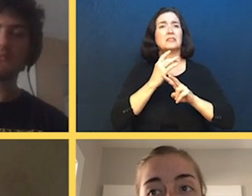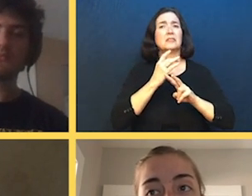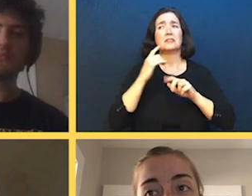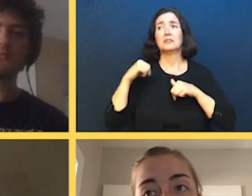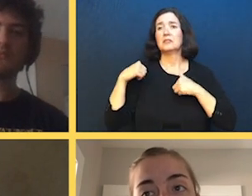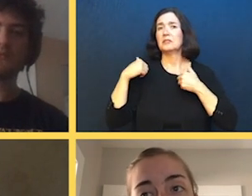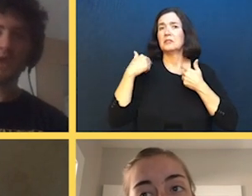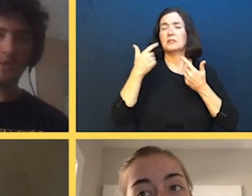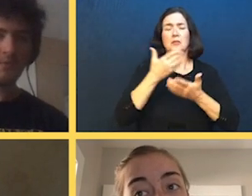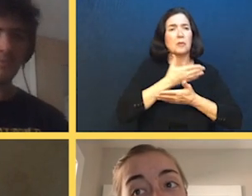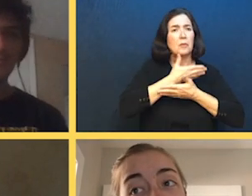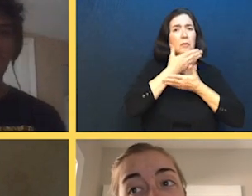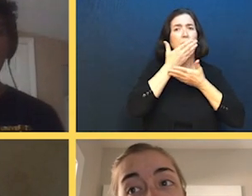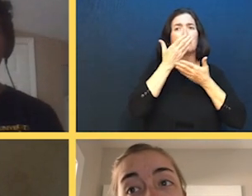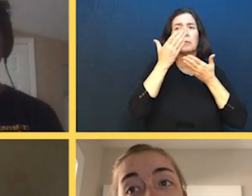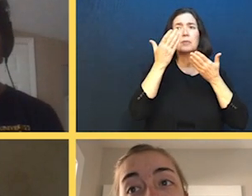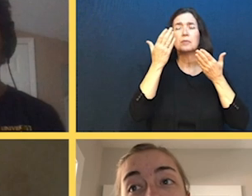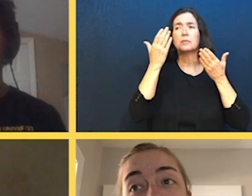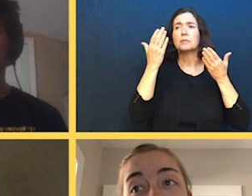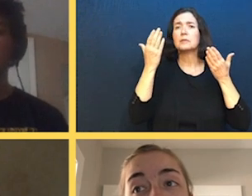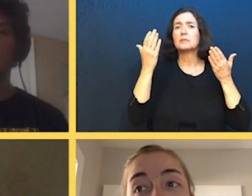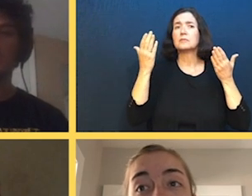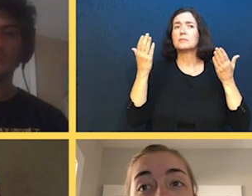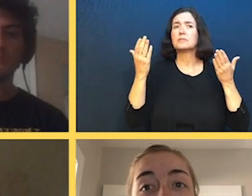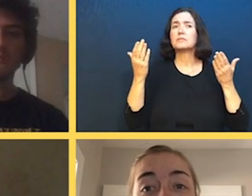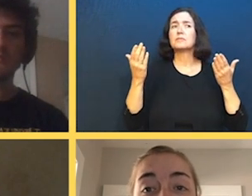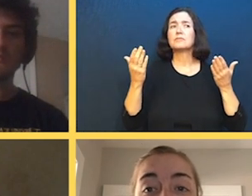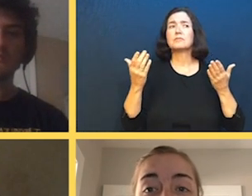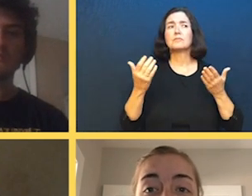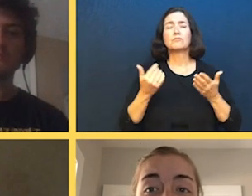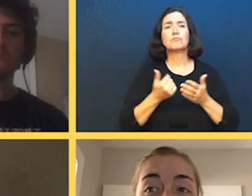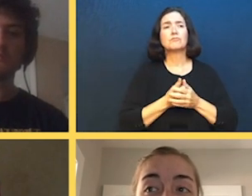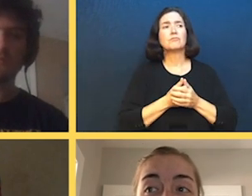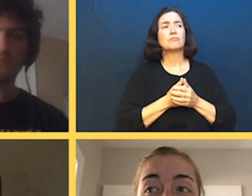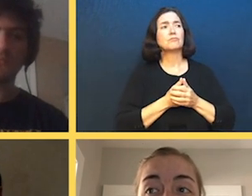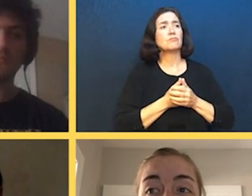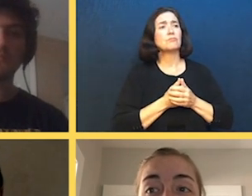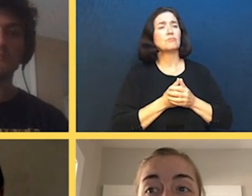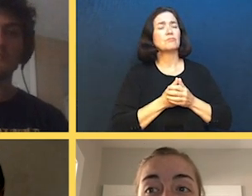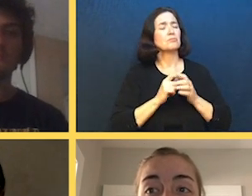'Cause I ain't seen it in so long